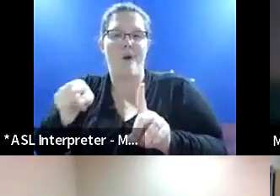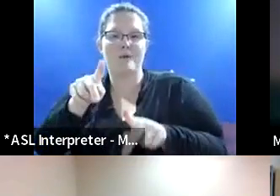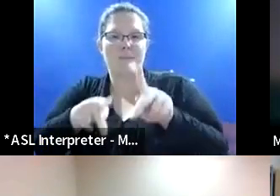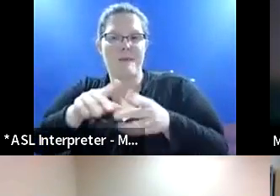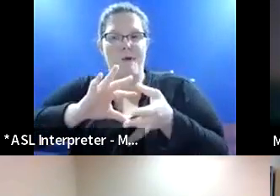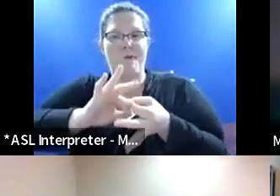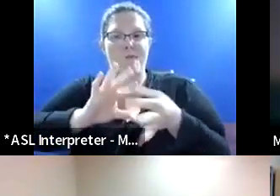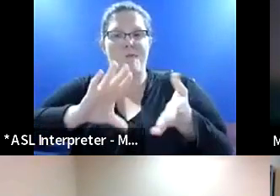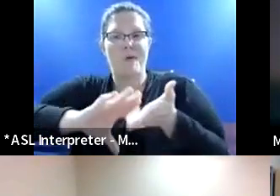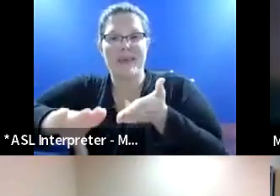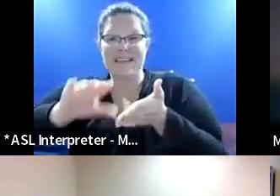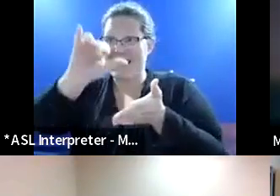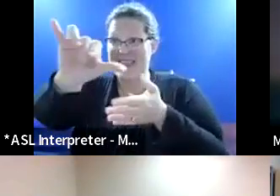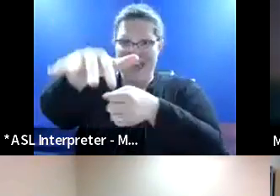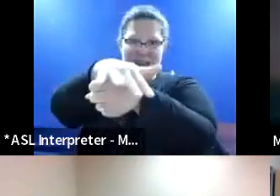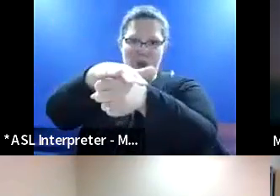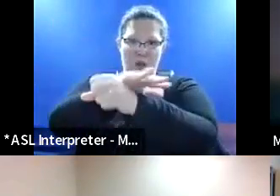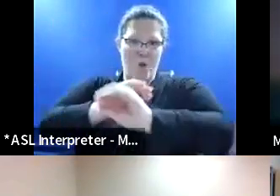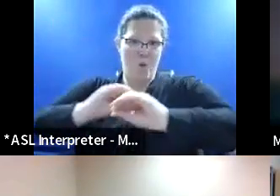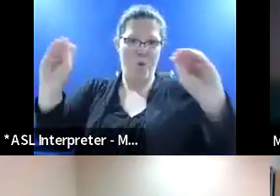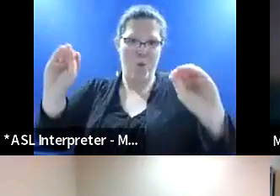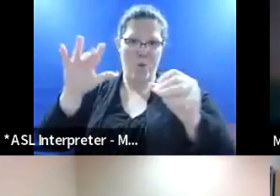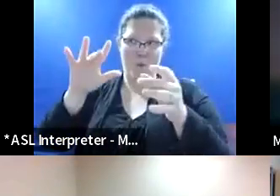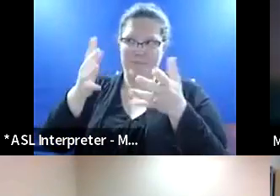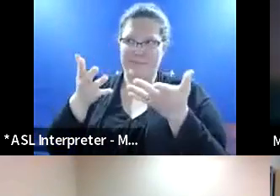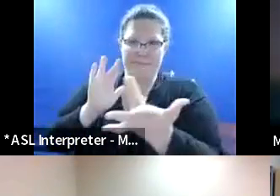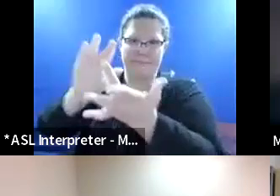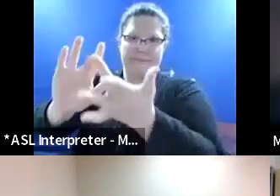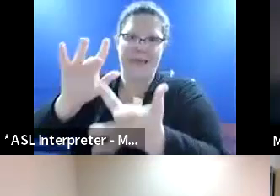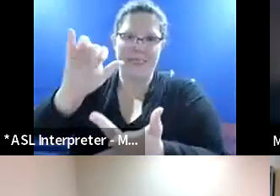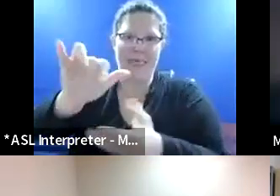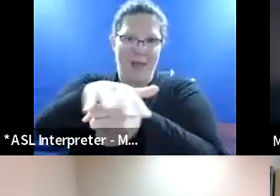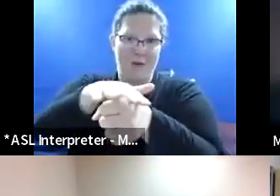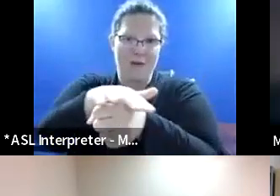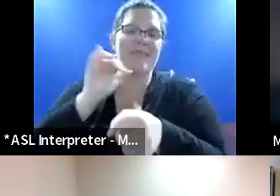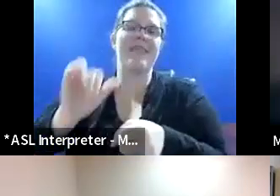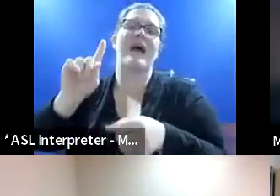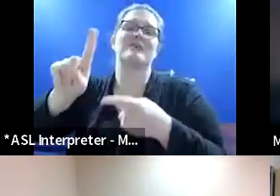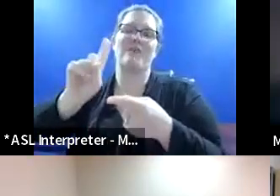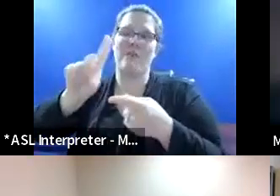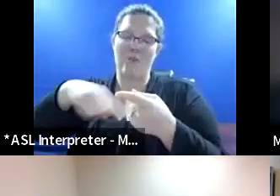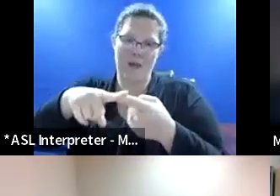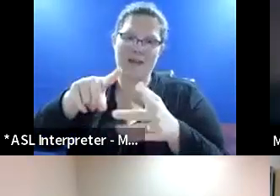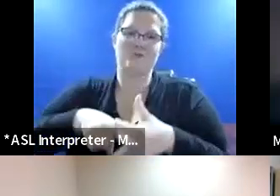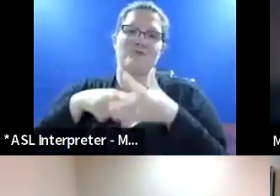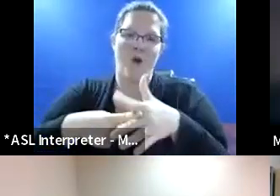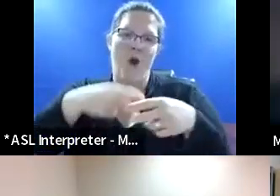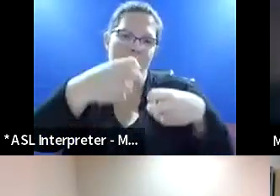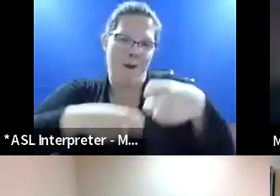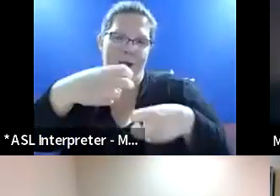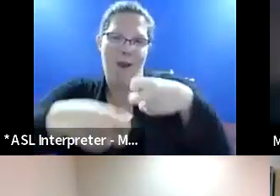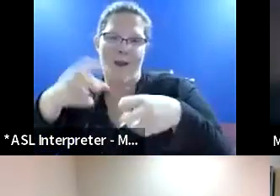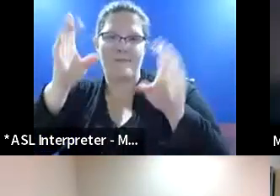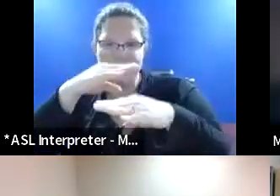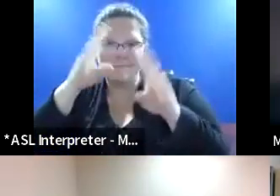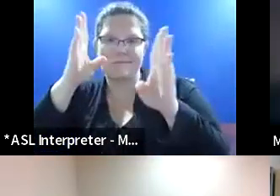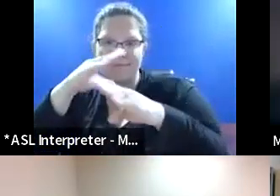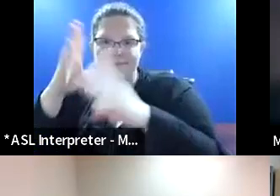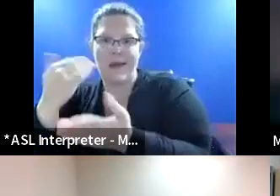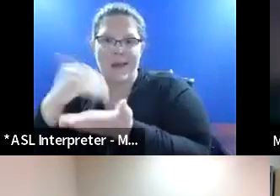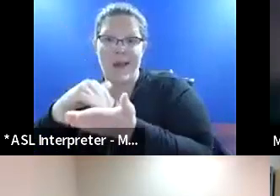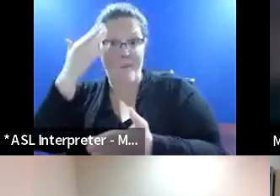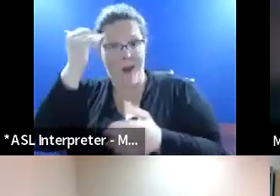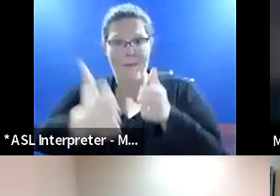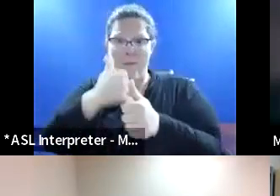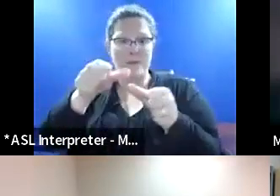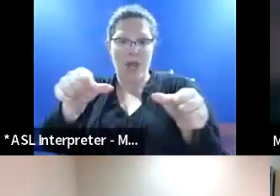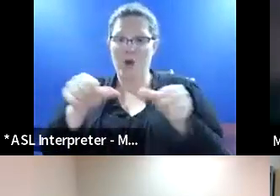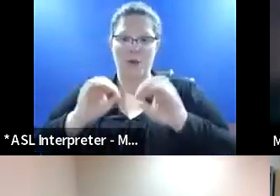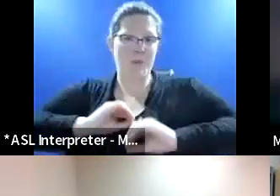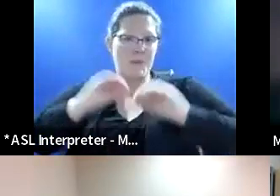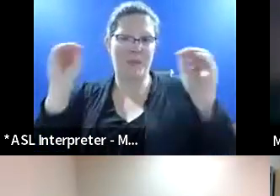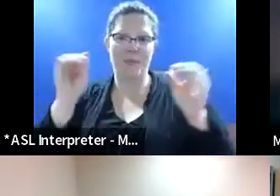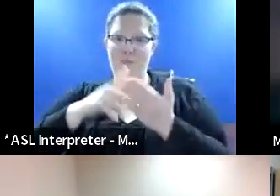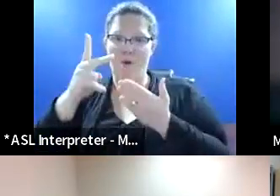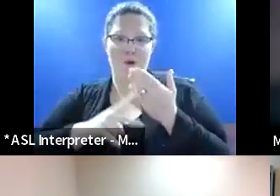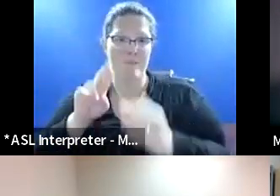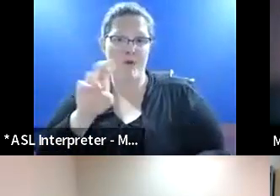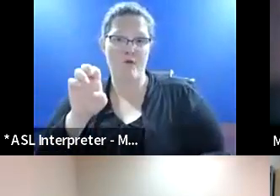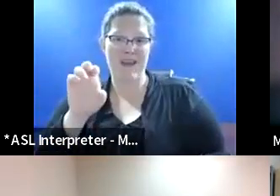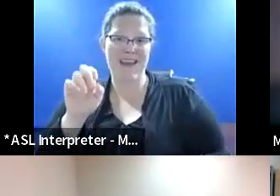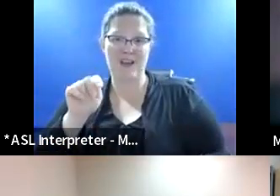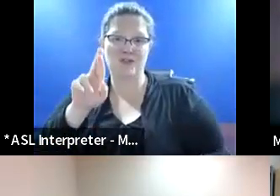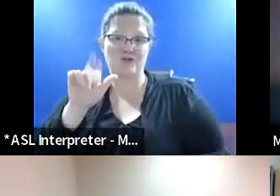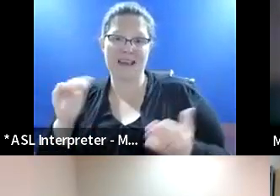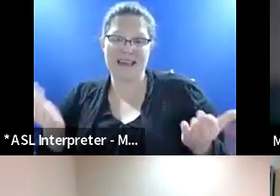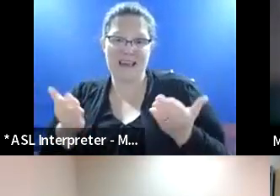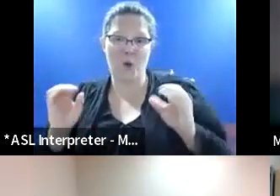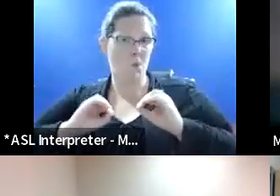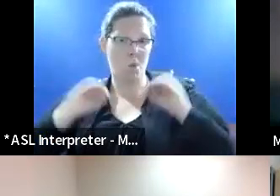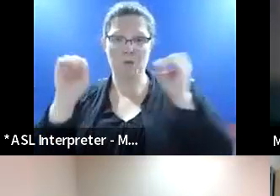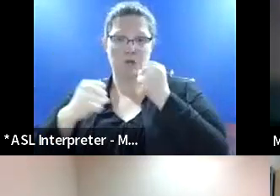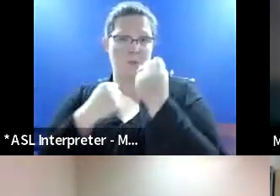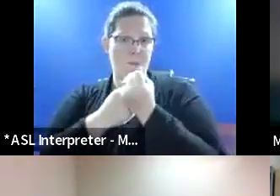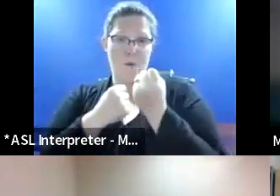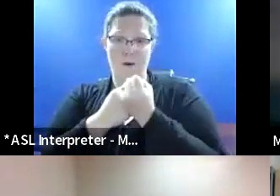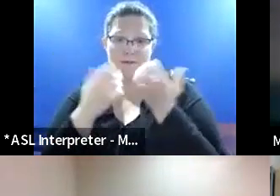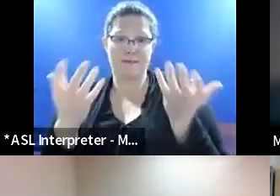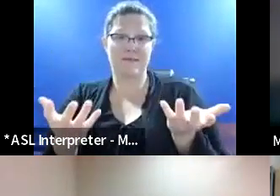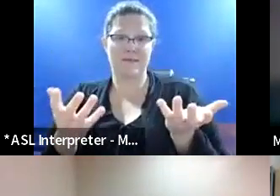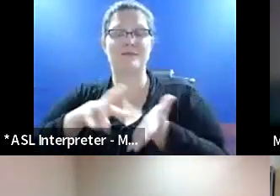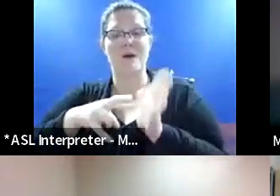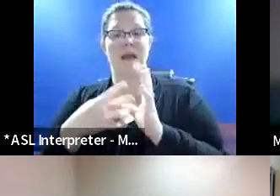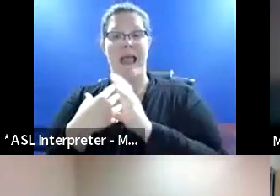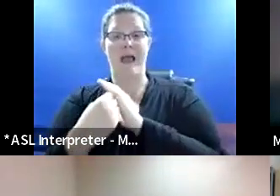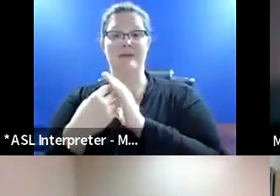BUT BECAUSE WE'RE DOING POST RELEASE, IN OUR AREA WE'RE GOING TO ALWAYS CONTINUE TO FOLLOW THEM AND MAKE SURE THEY ARE GETTING THEIR POST RELEASE SERVICES AND RESOURCES.